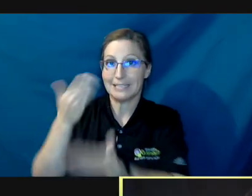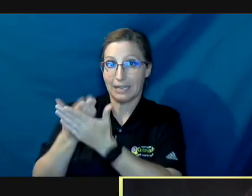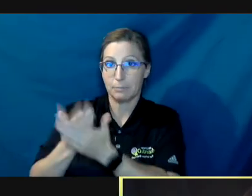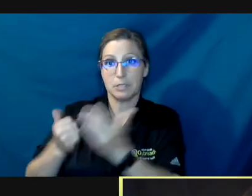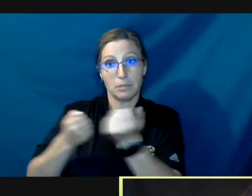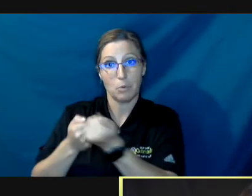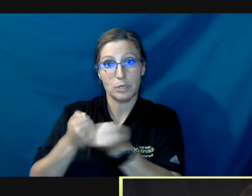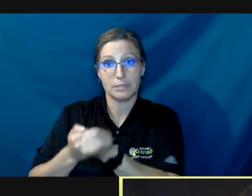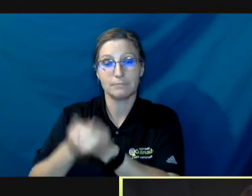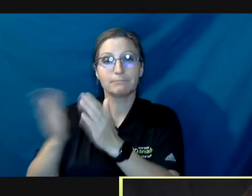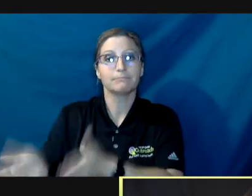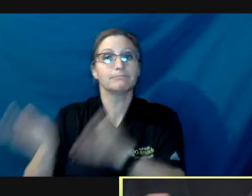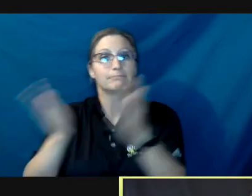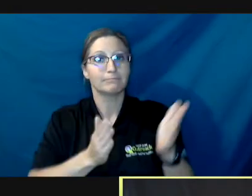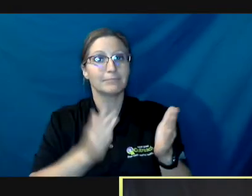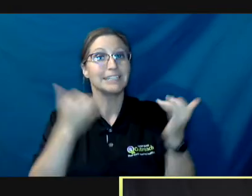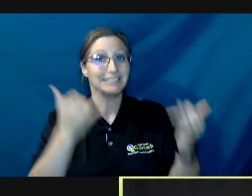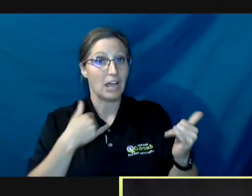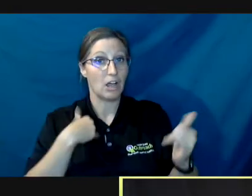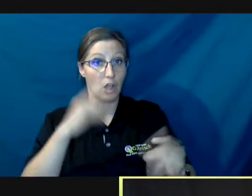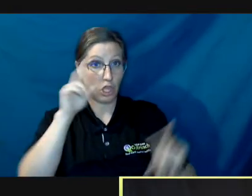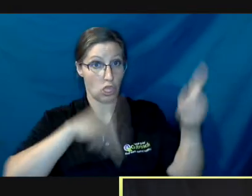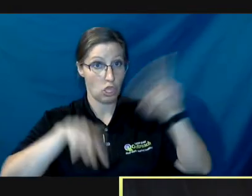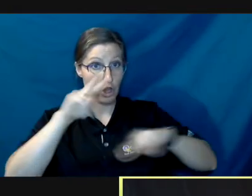Now we're going to move on to the evaluation rubric